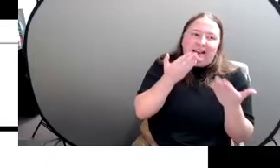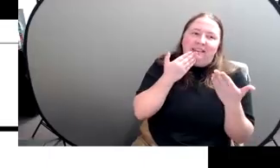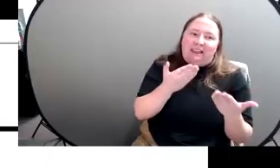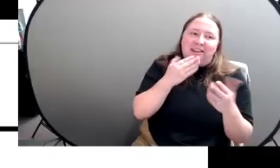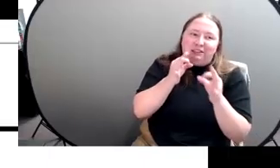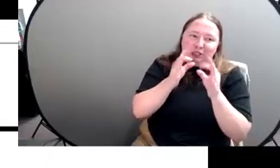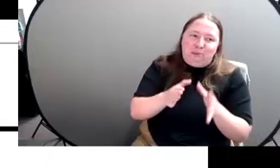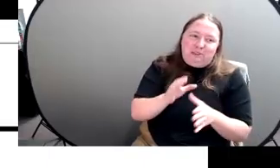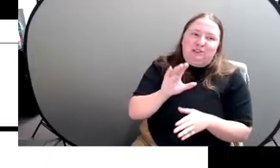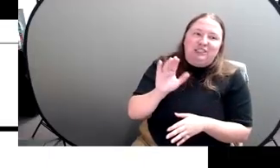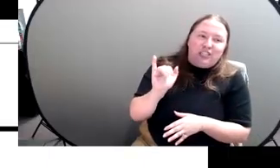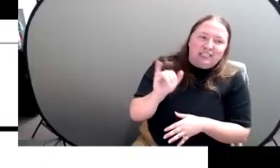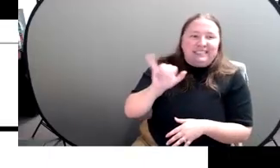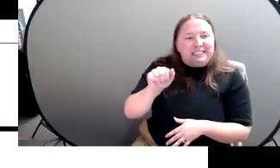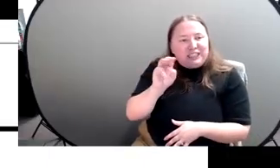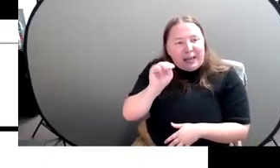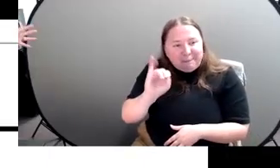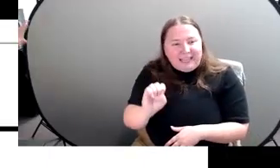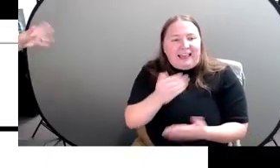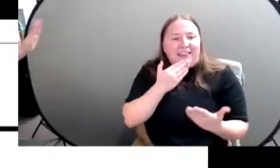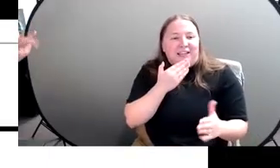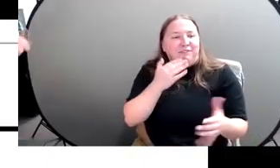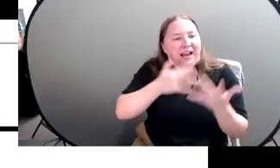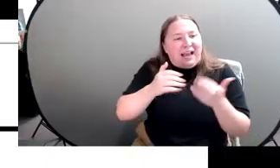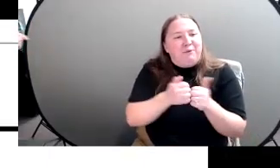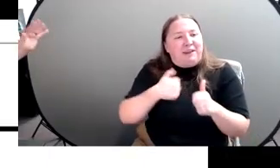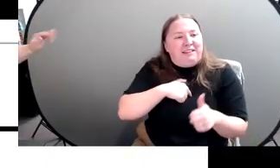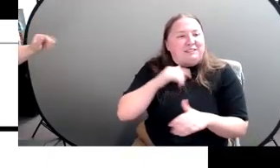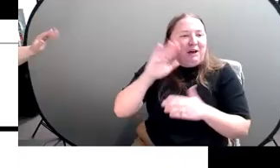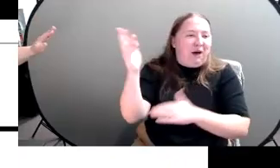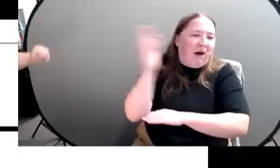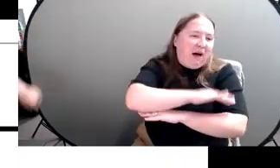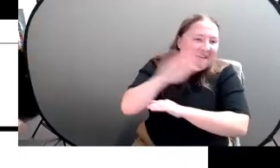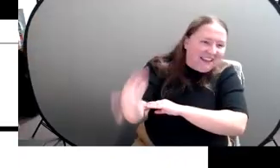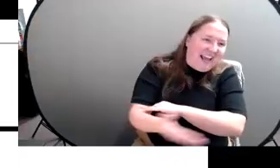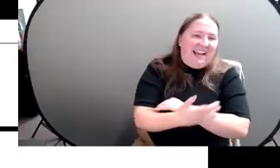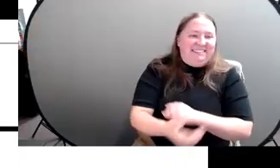Chelsea and Jamie, thank you for hanging out with us all day to appreciate it. Yeah.